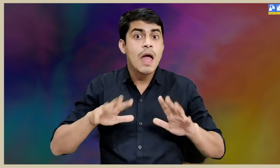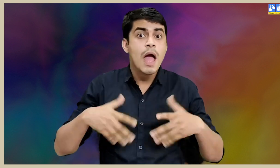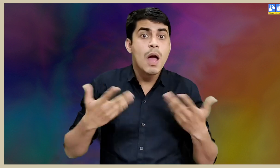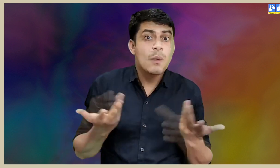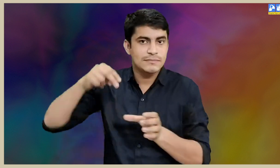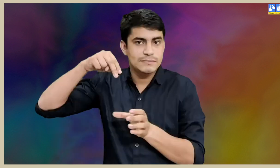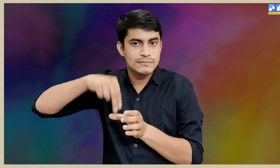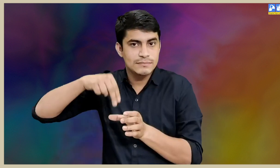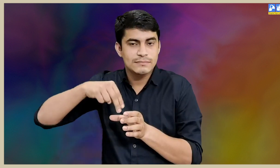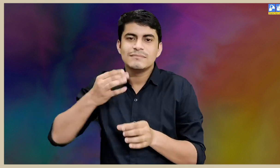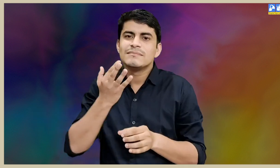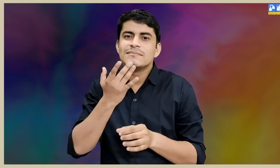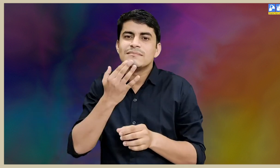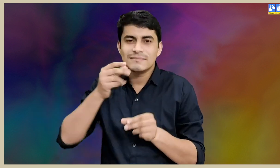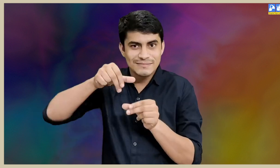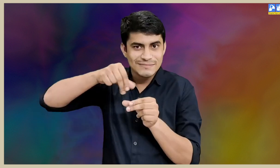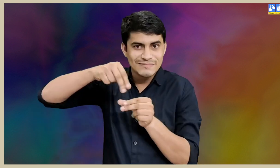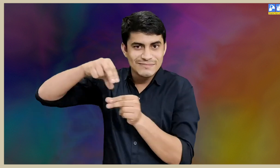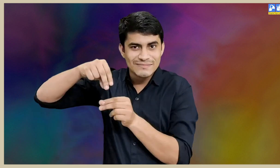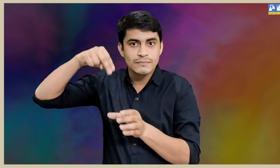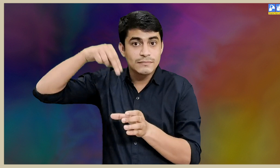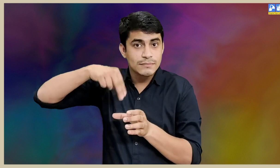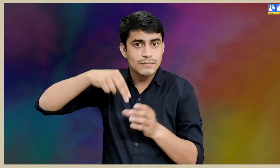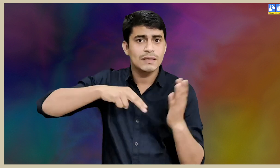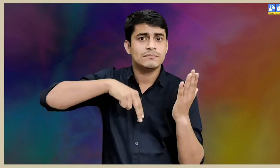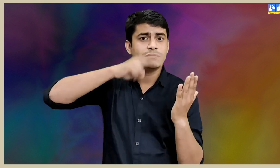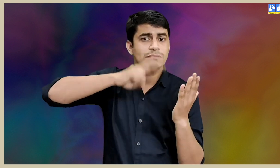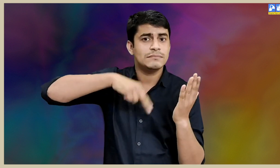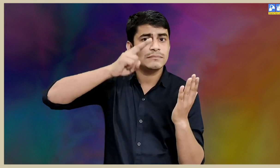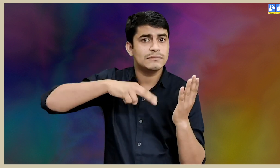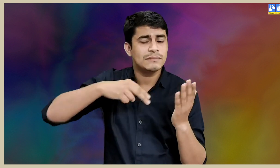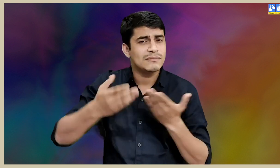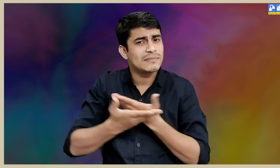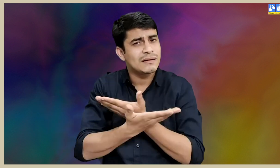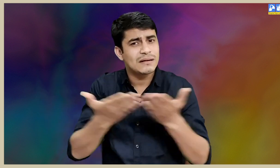we will be using water colours and paint brush.